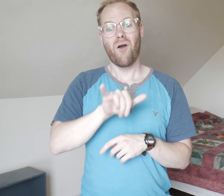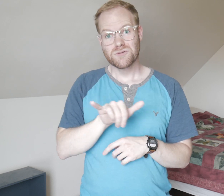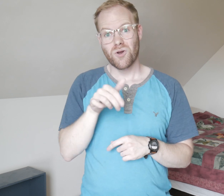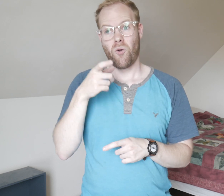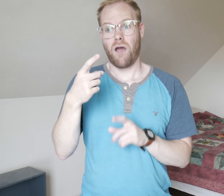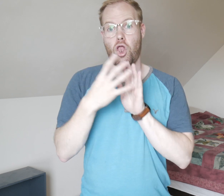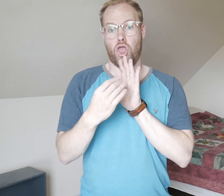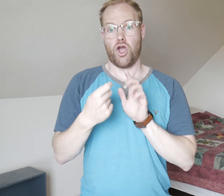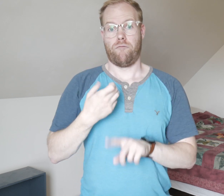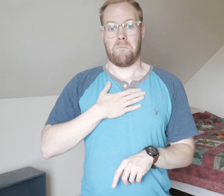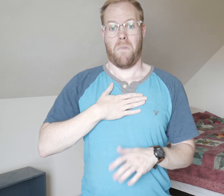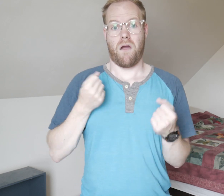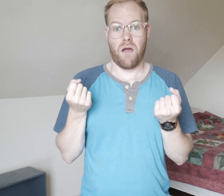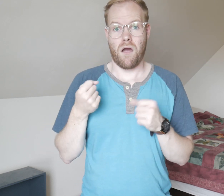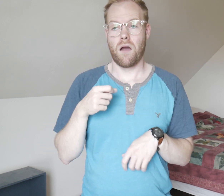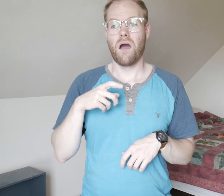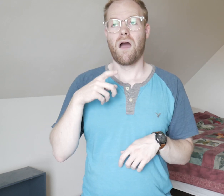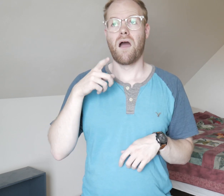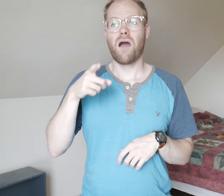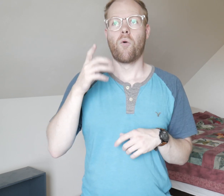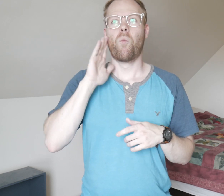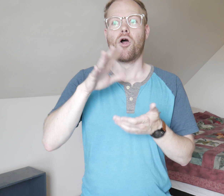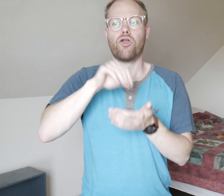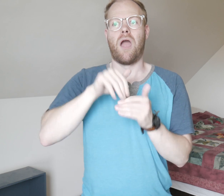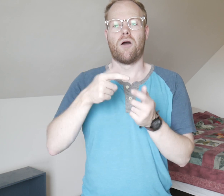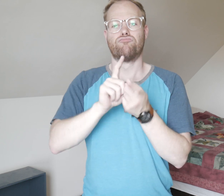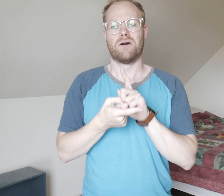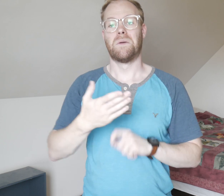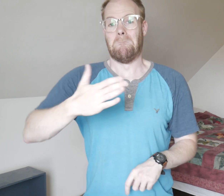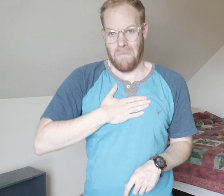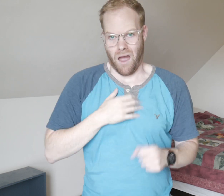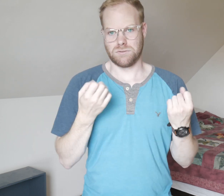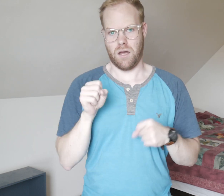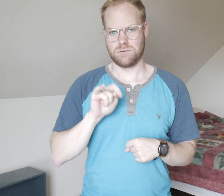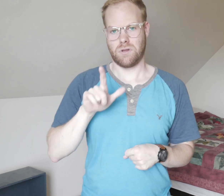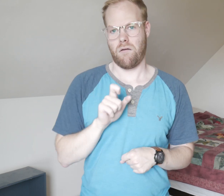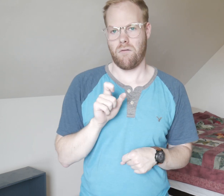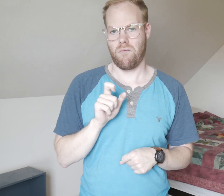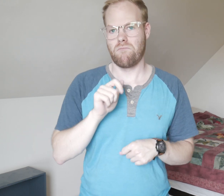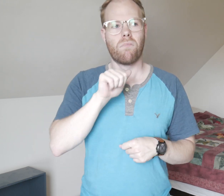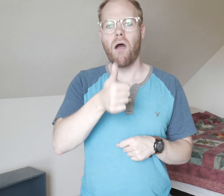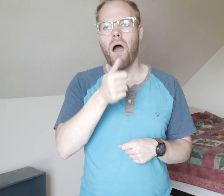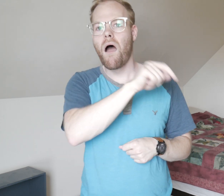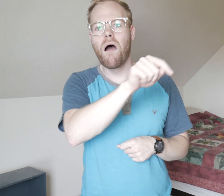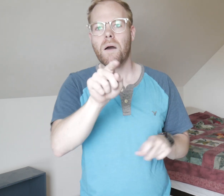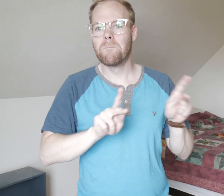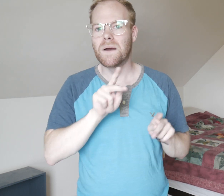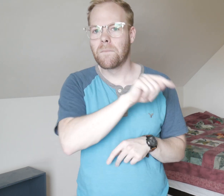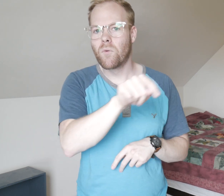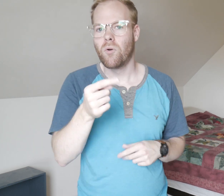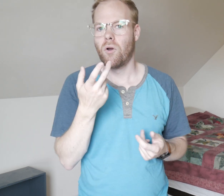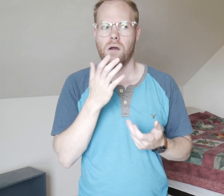Also, it’s learning from my signing. It will learn how to translate *my* signing style, not other people’s.